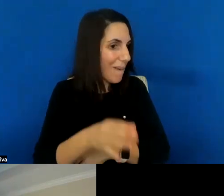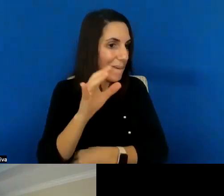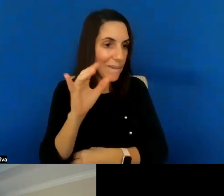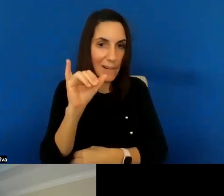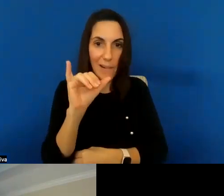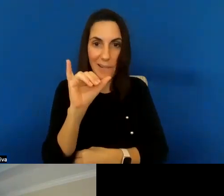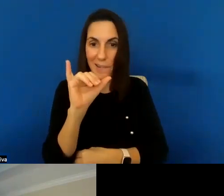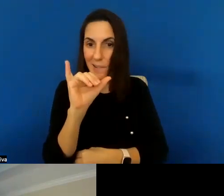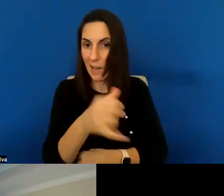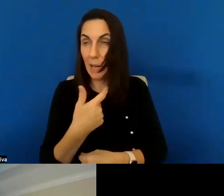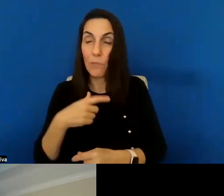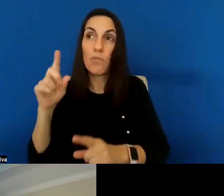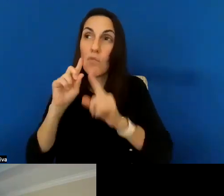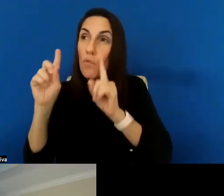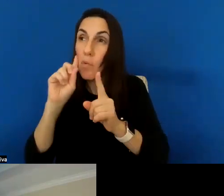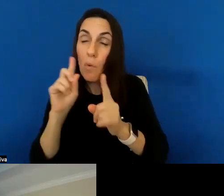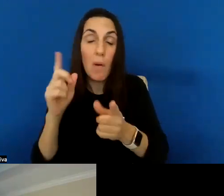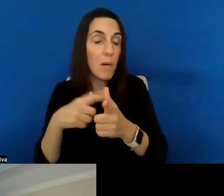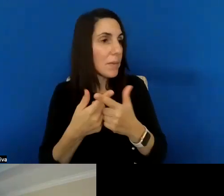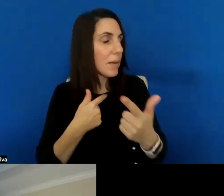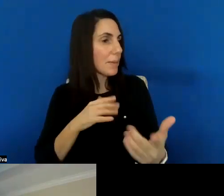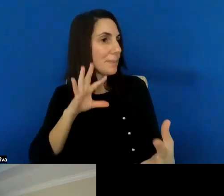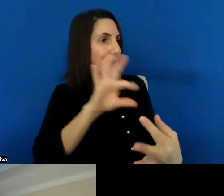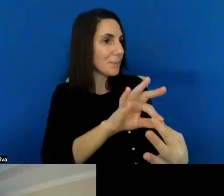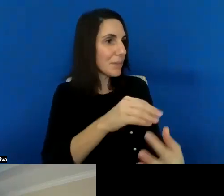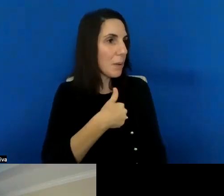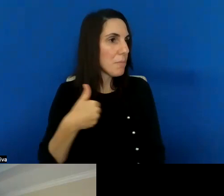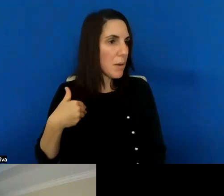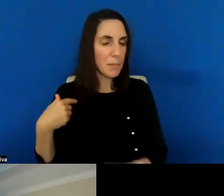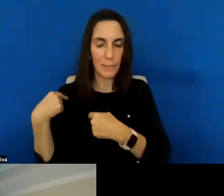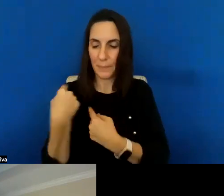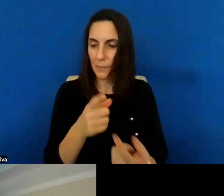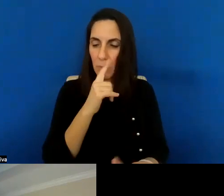a member ever since since. 11:10:12 Been helping me tremendously in my